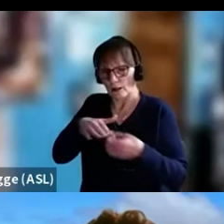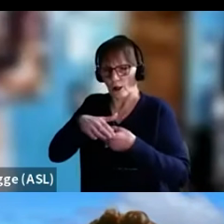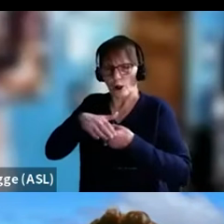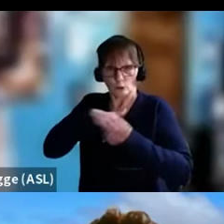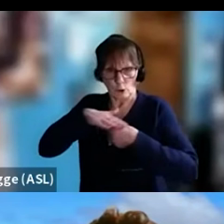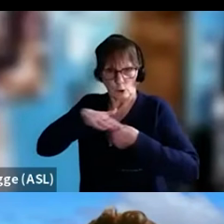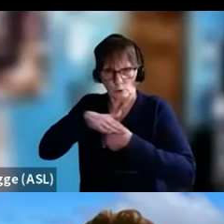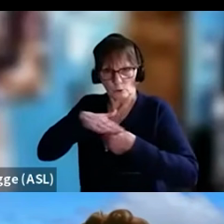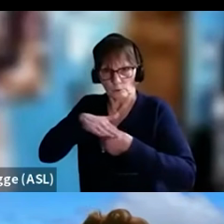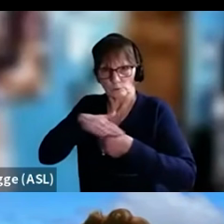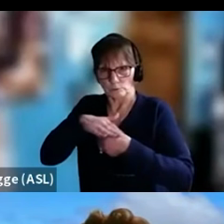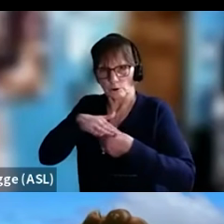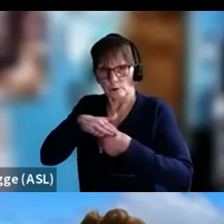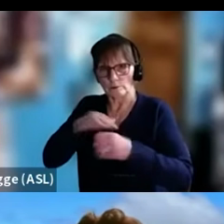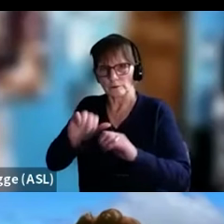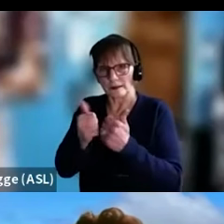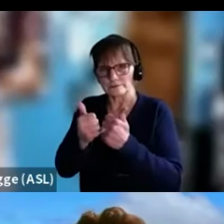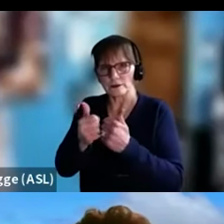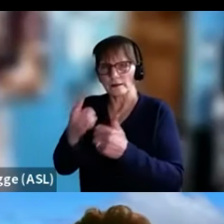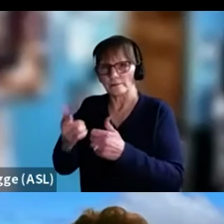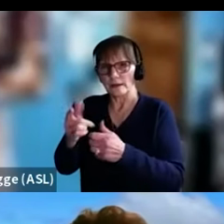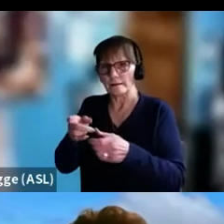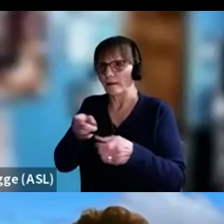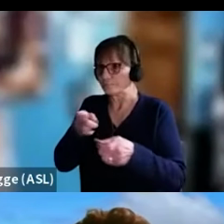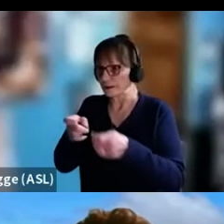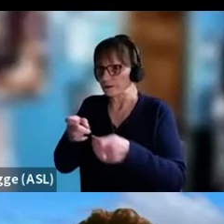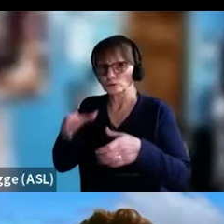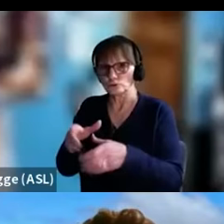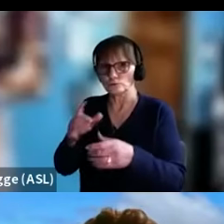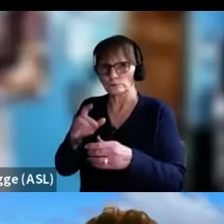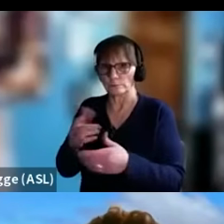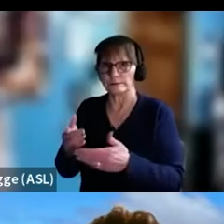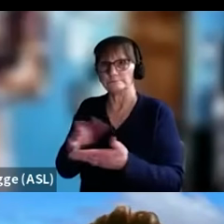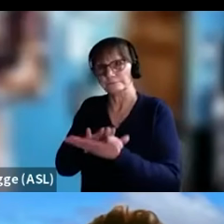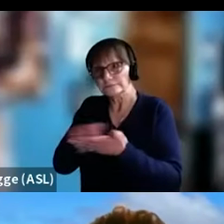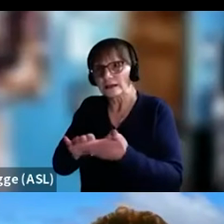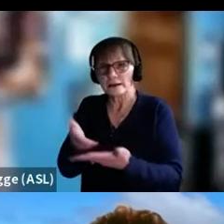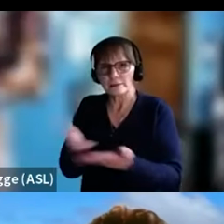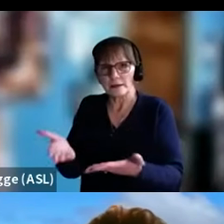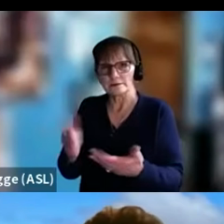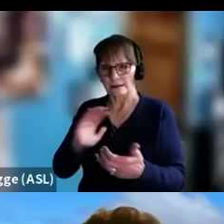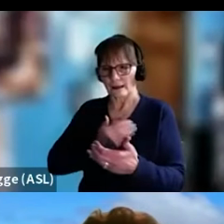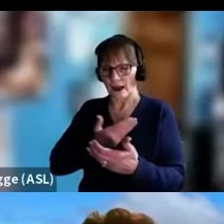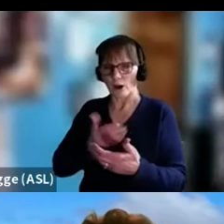local area agencies on aging have managed to do some really cool things and are starting to engage much better